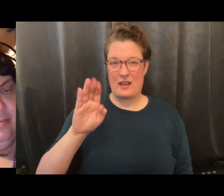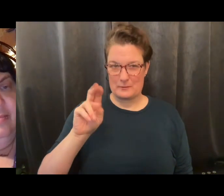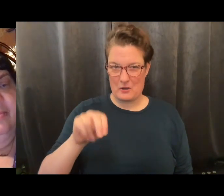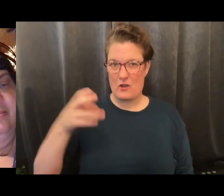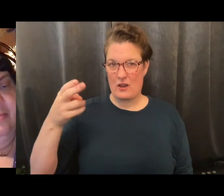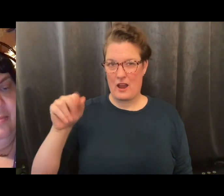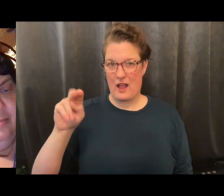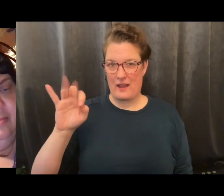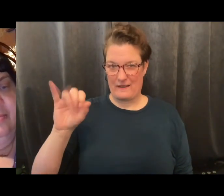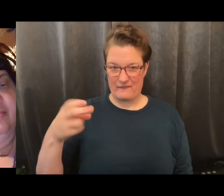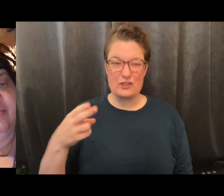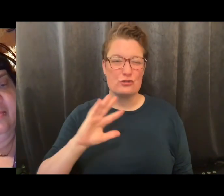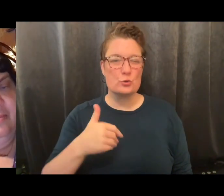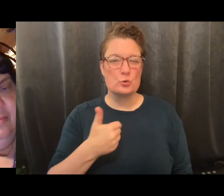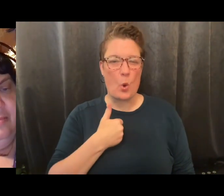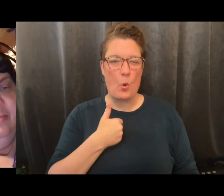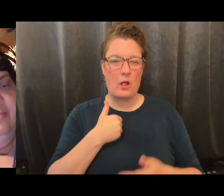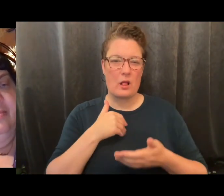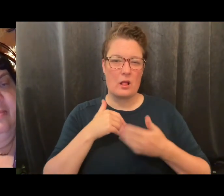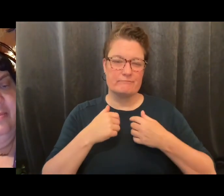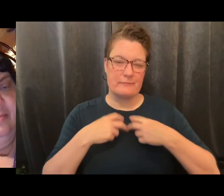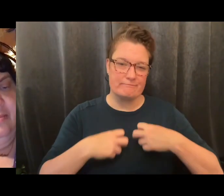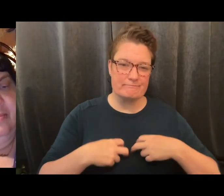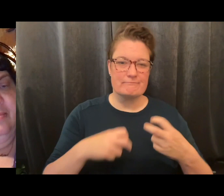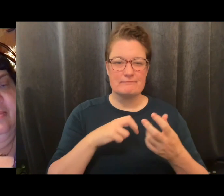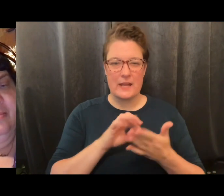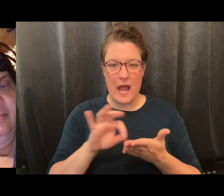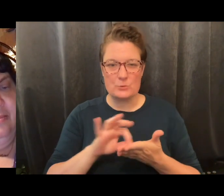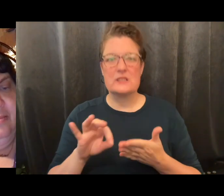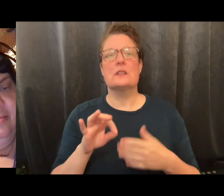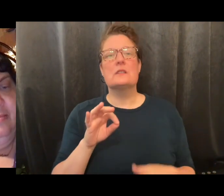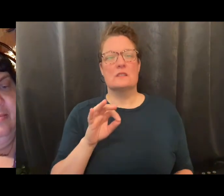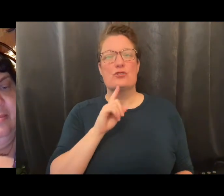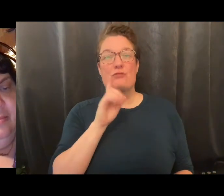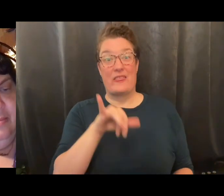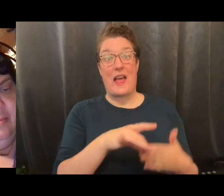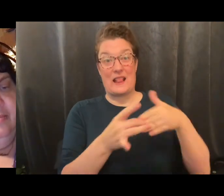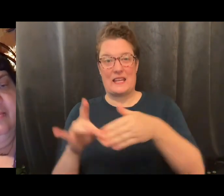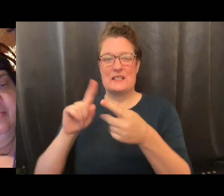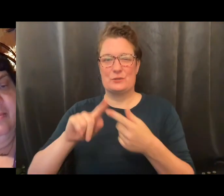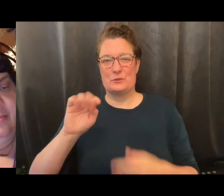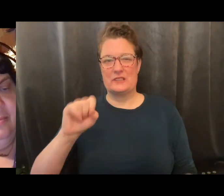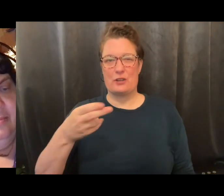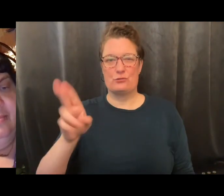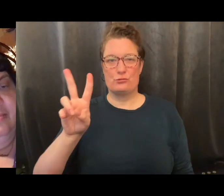but then that really leads you to teshuvah and teshuvah is like, just, I think